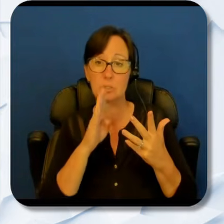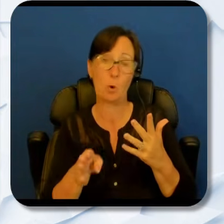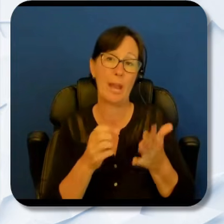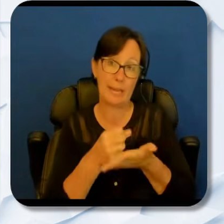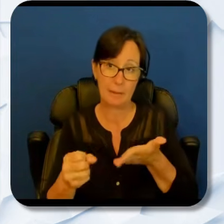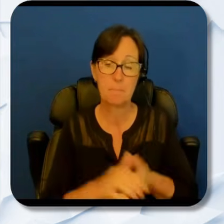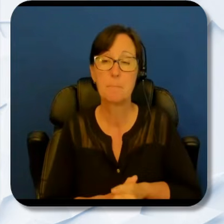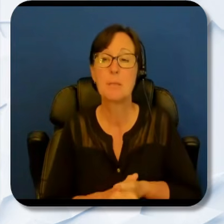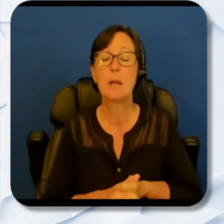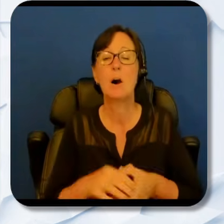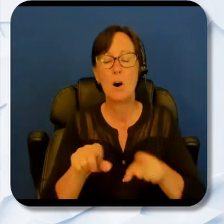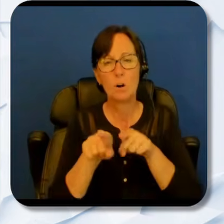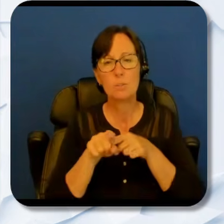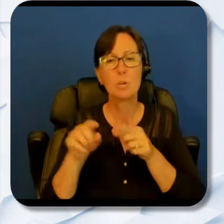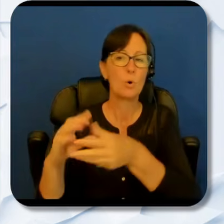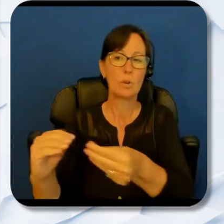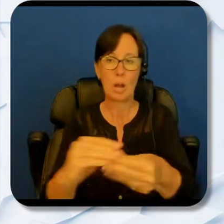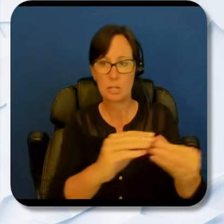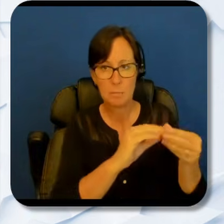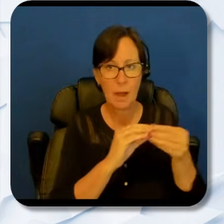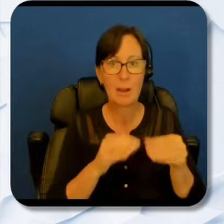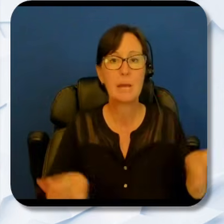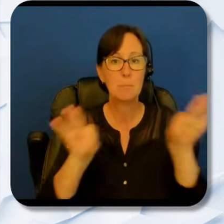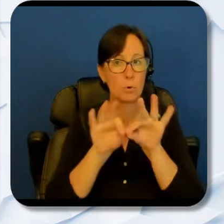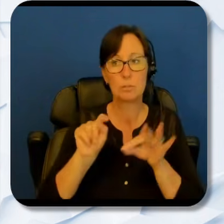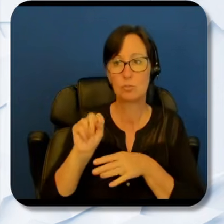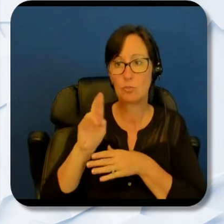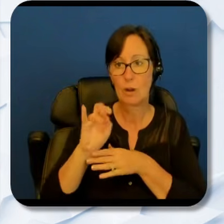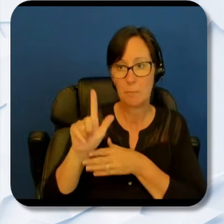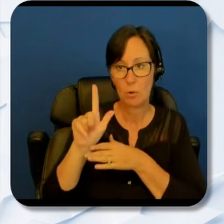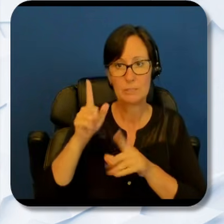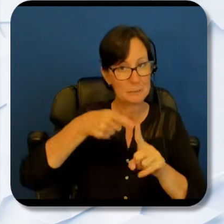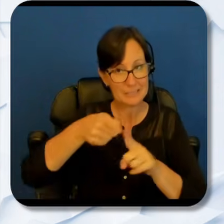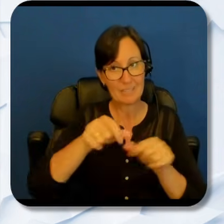They talked about the importance of tribal-specific spaces, places